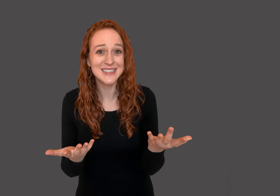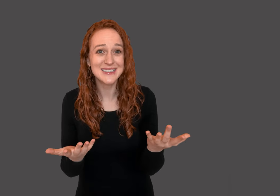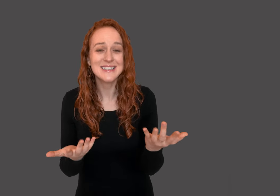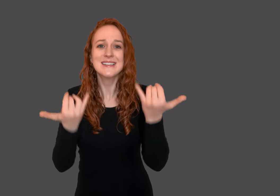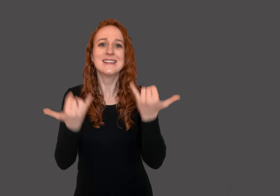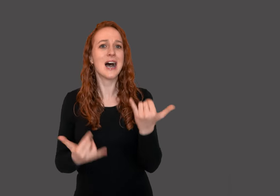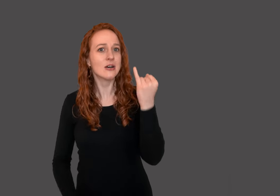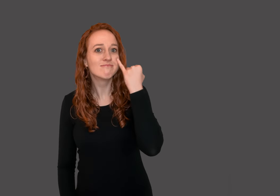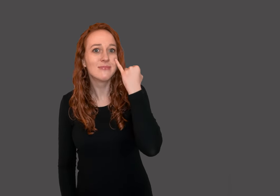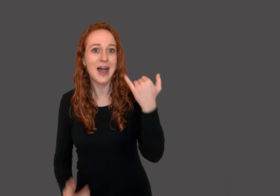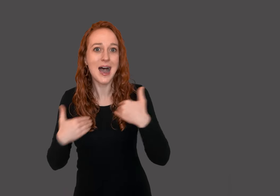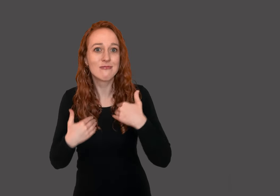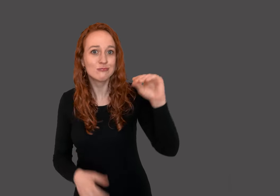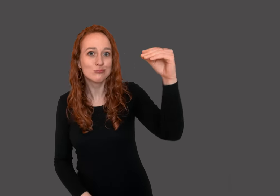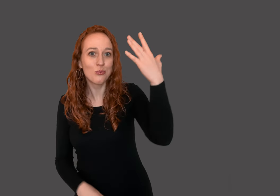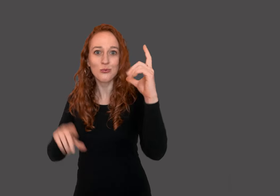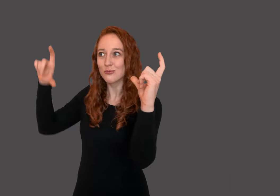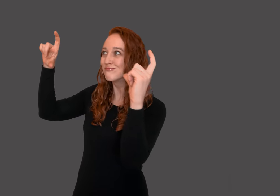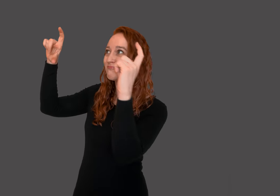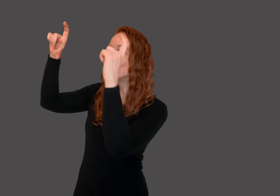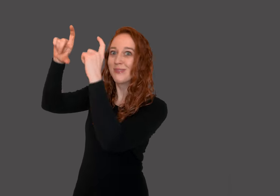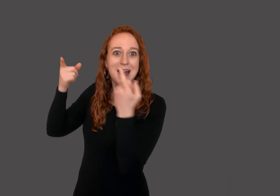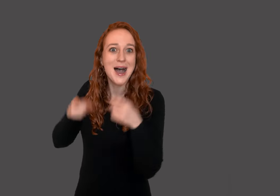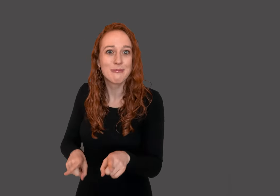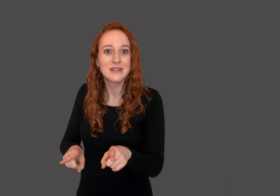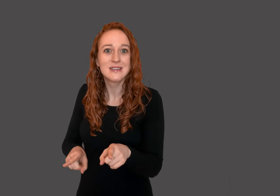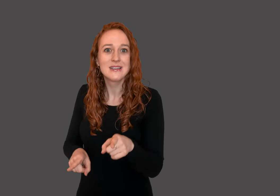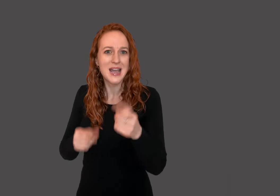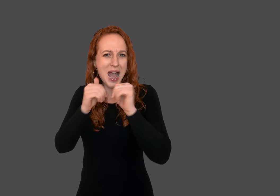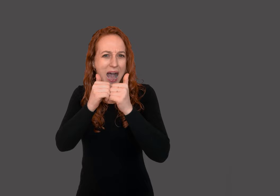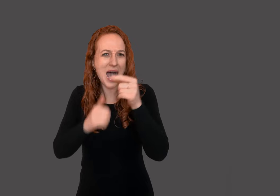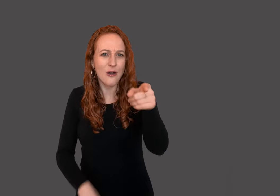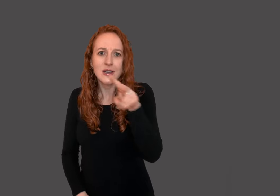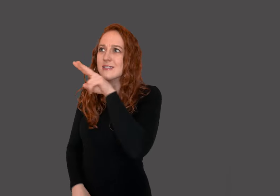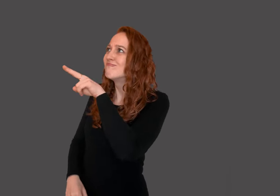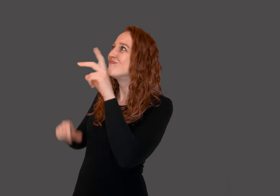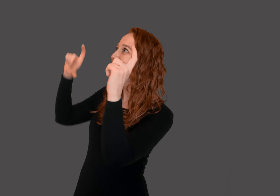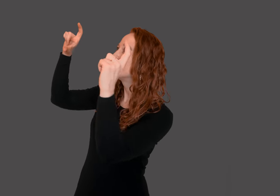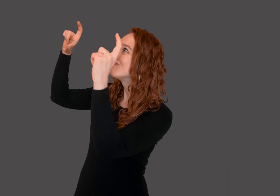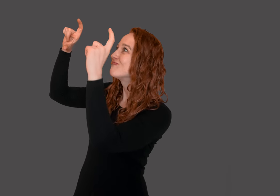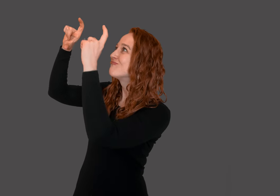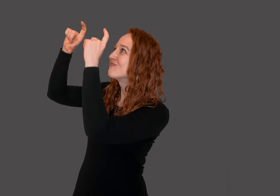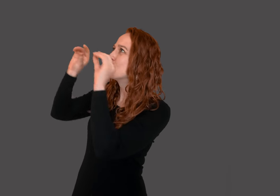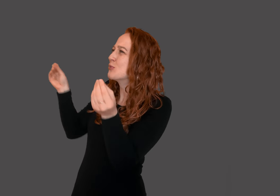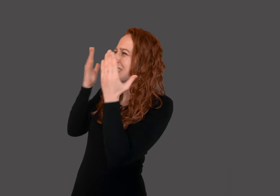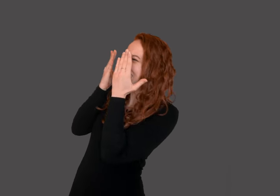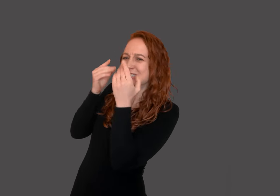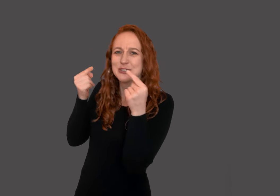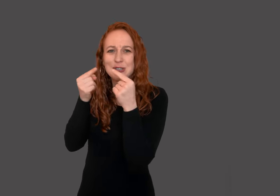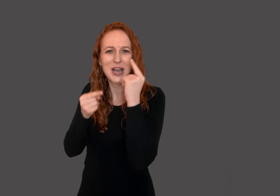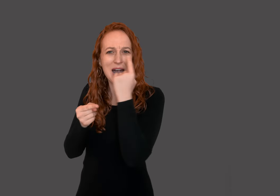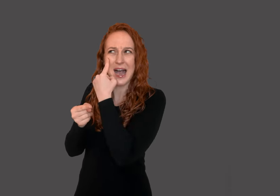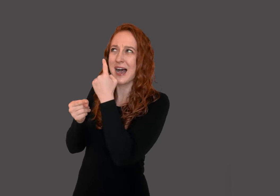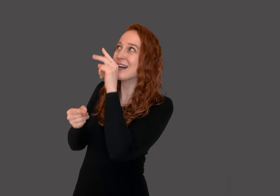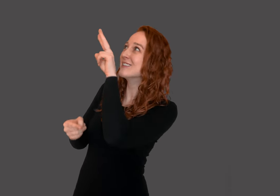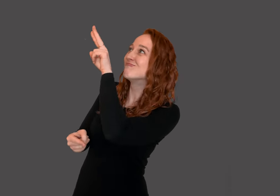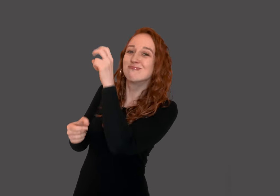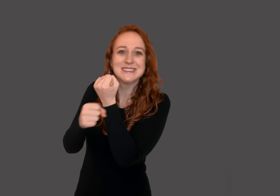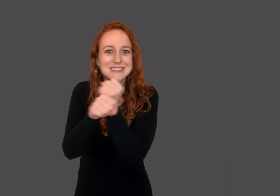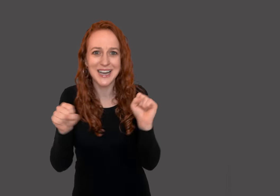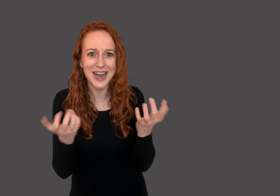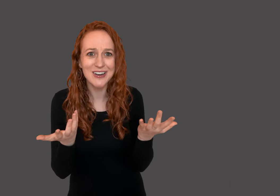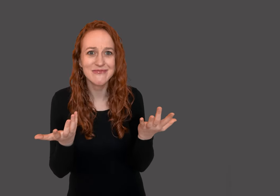So, how can we safely view the Sun during a solar eclipse?